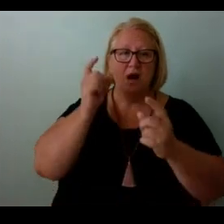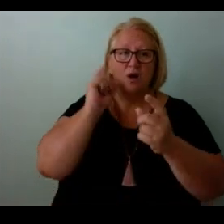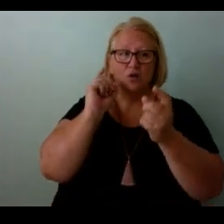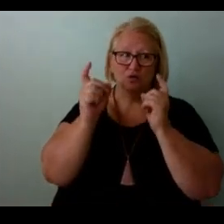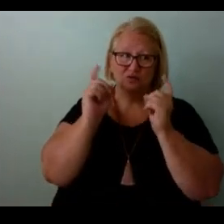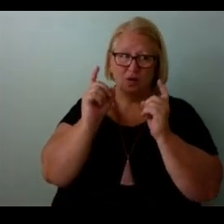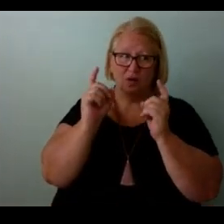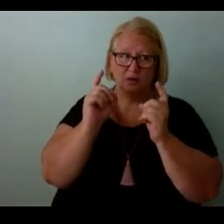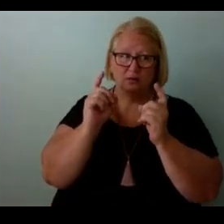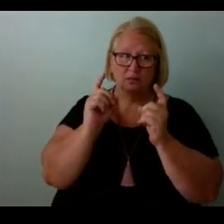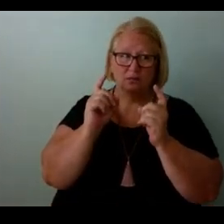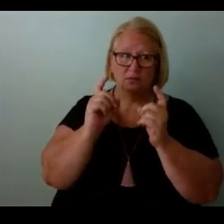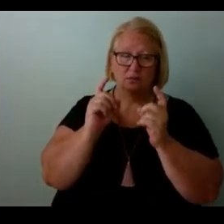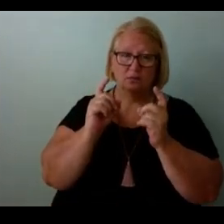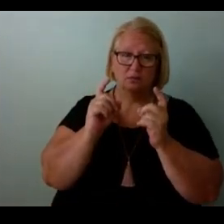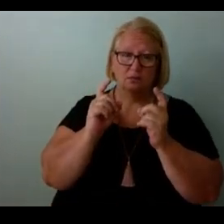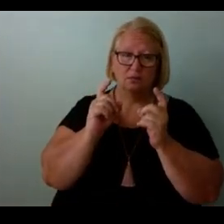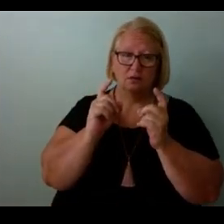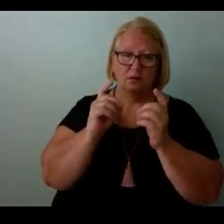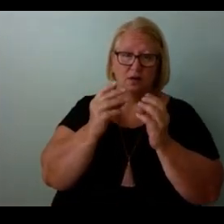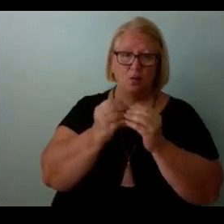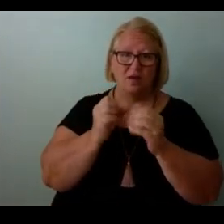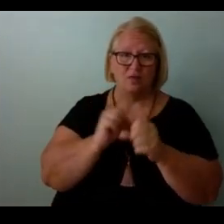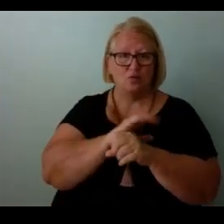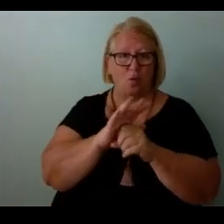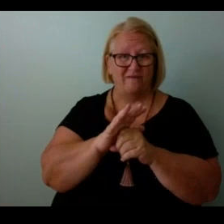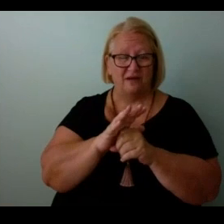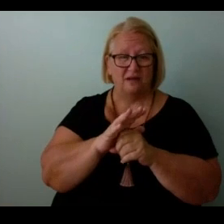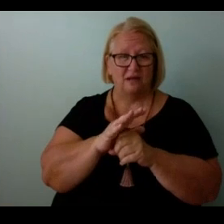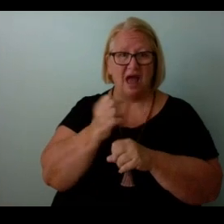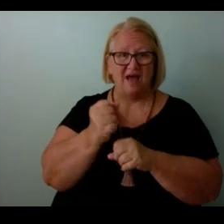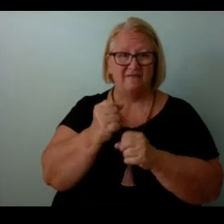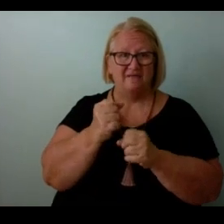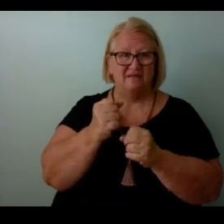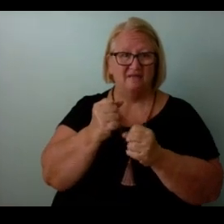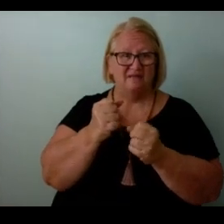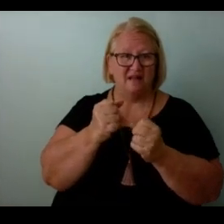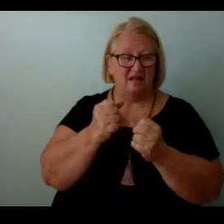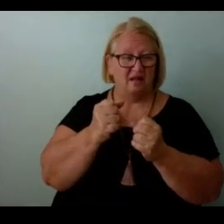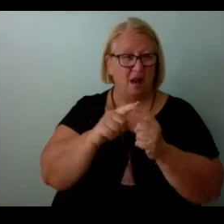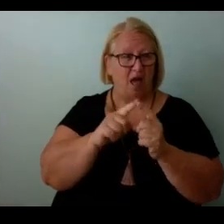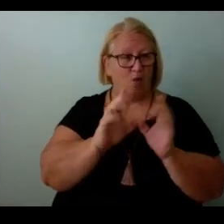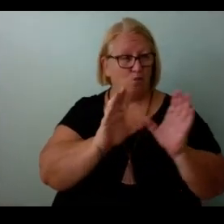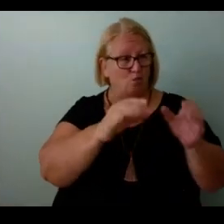A bunch of people are doing really, really well and there are a bunch that are in trouble